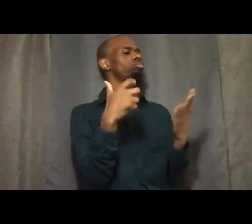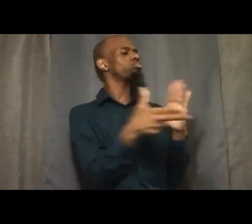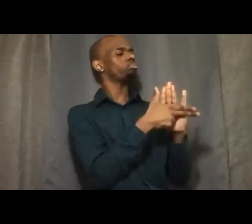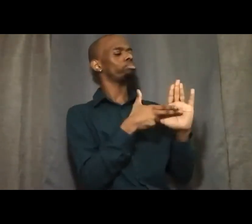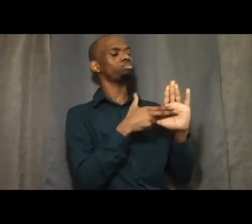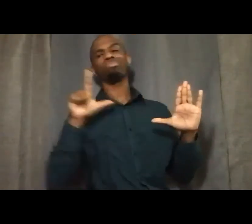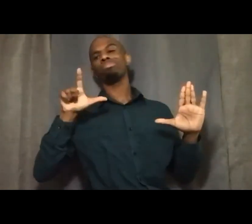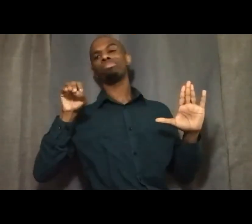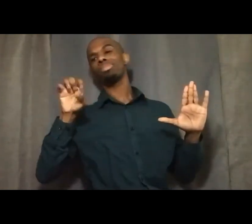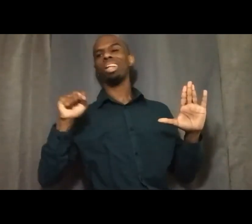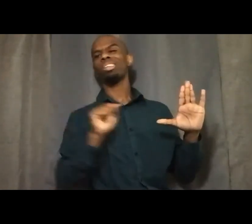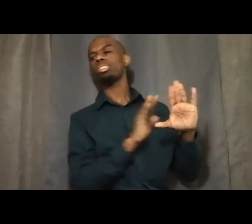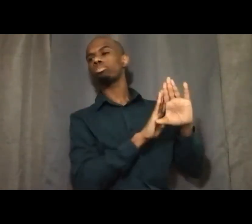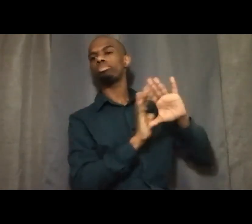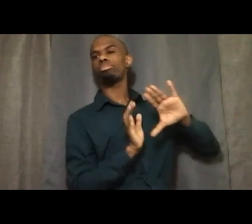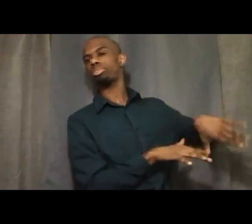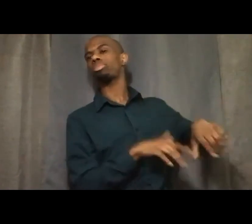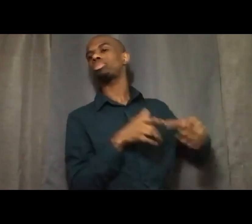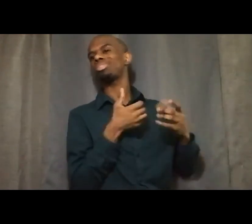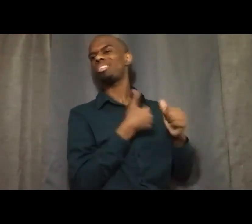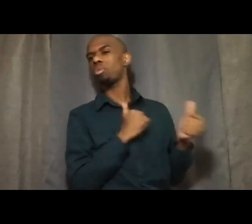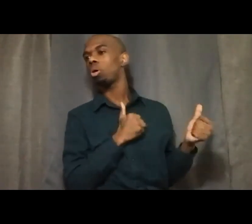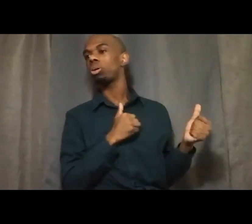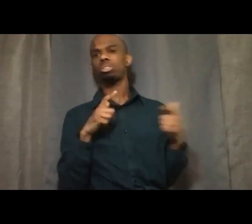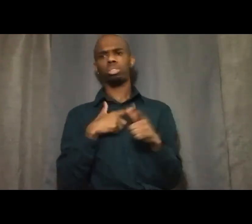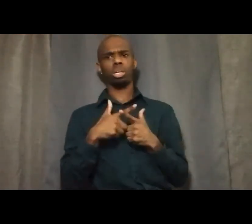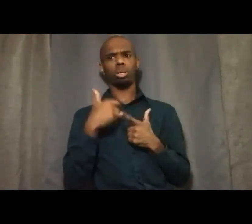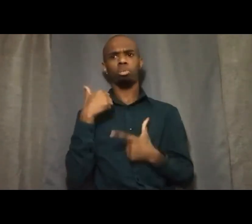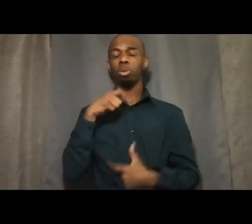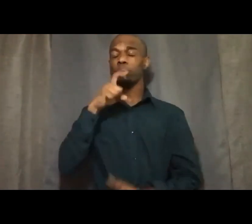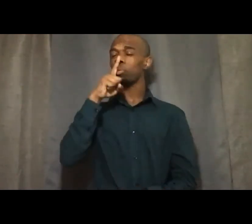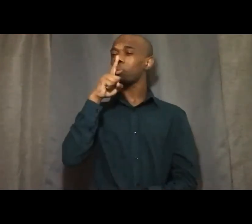be extremely unhealthy, right. It's okay to struggle.